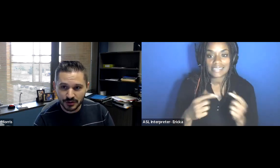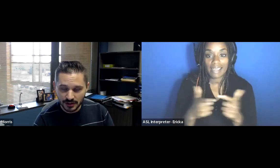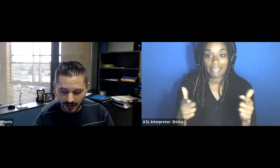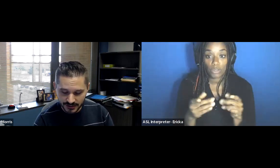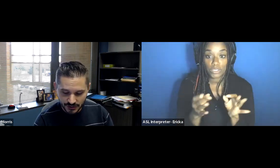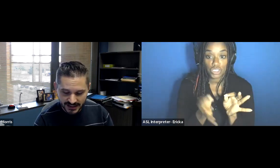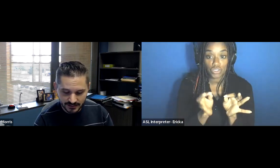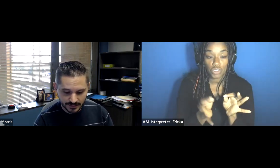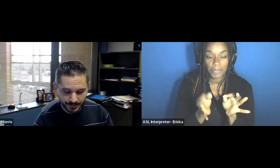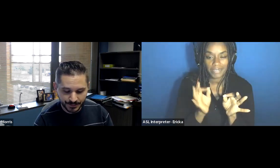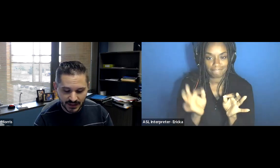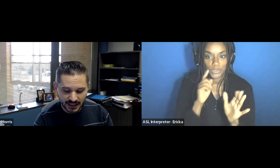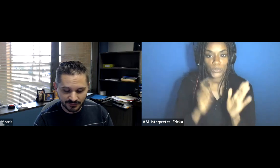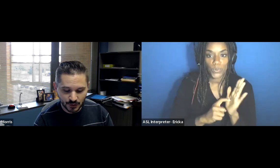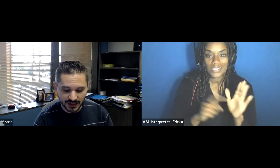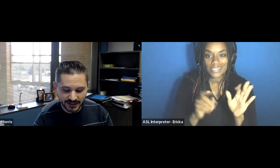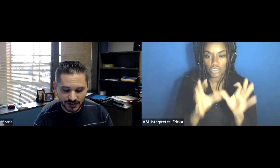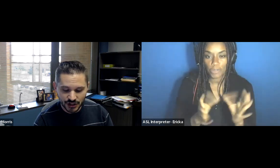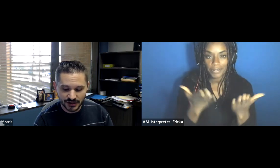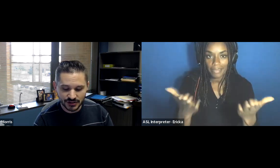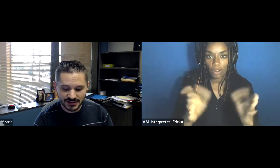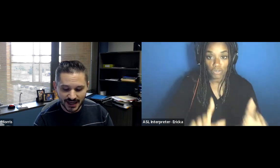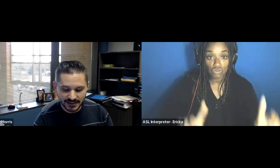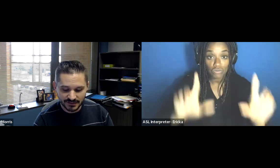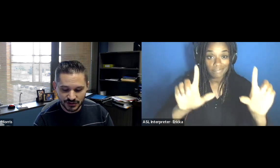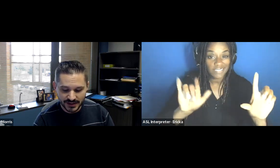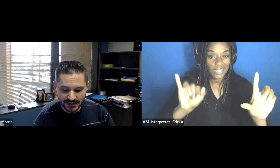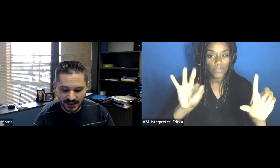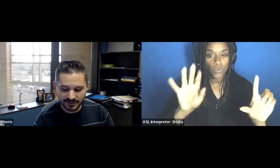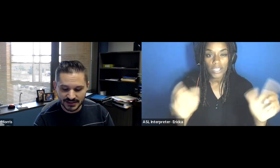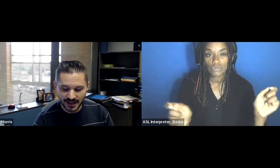You can view the captioning by selecting the "CC" tab on the menu bar.